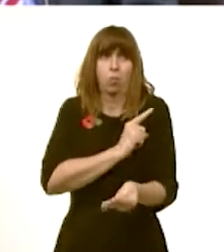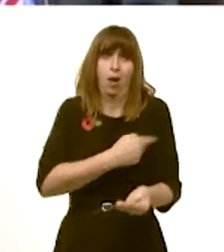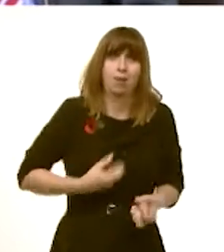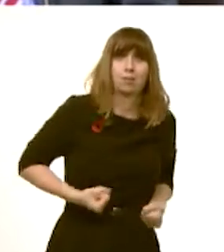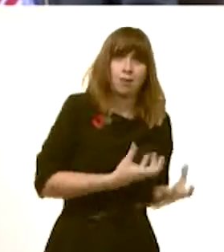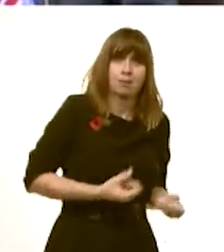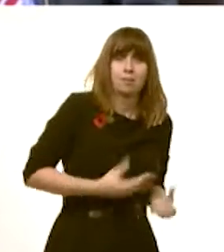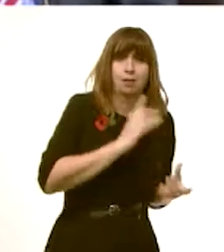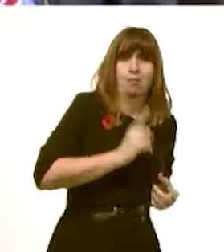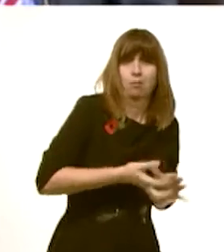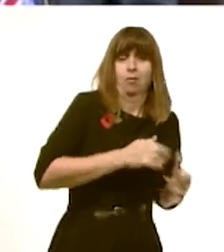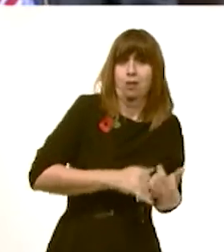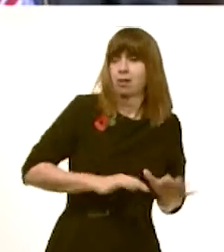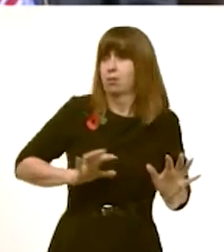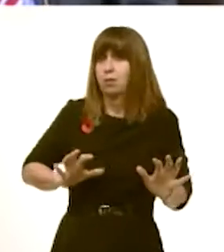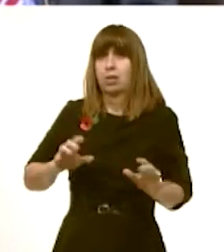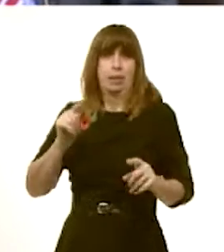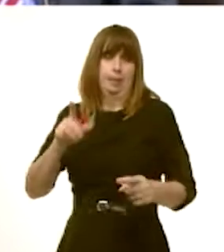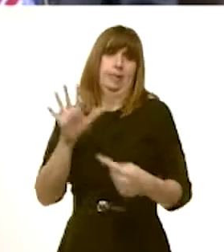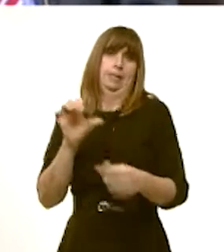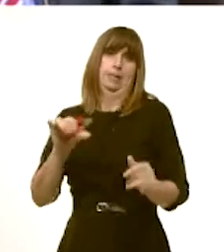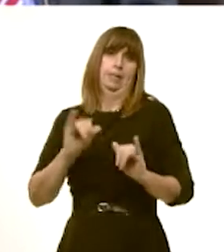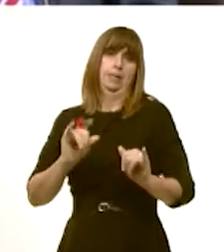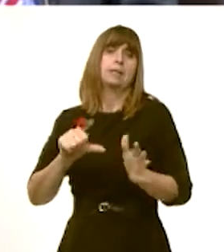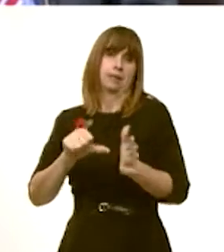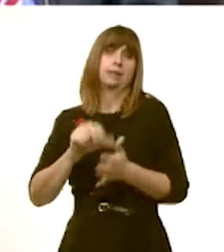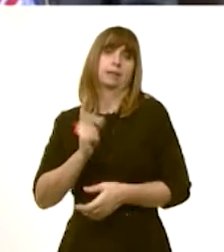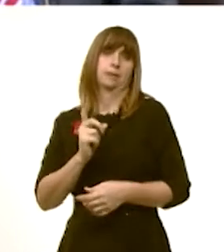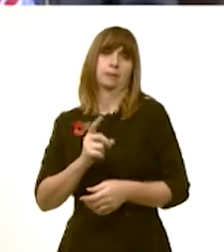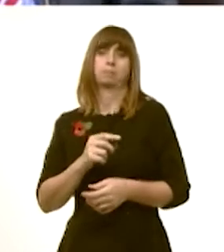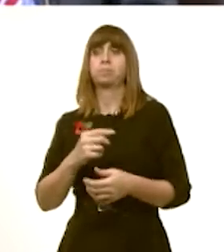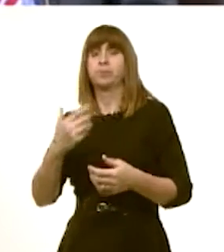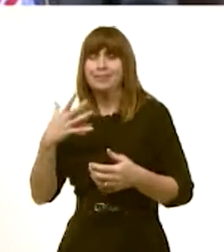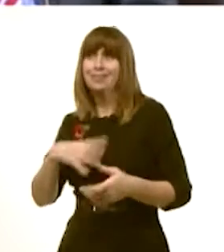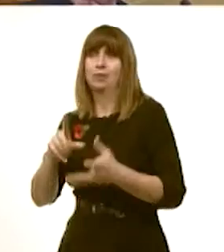industry, but all our high-energy industries in order to make sure that they can be as